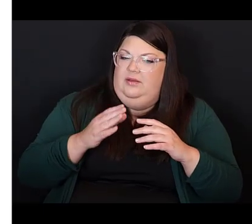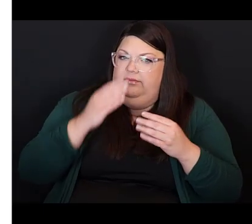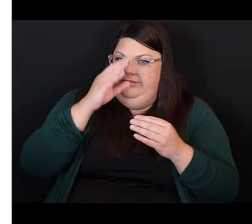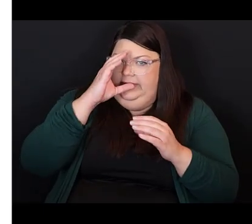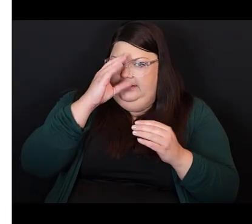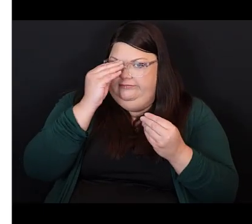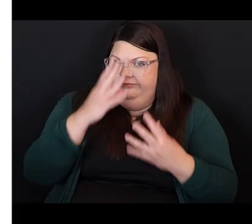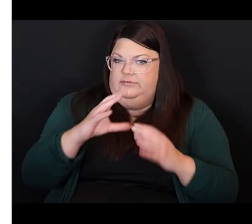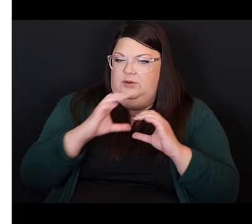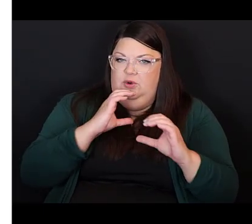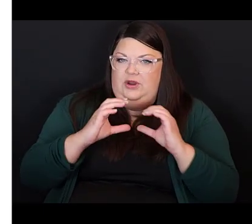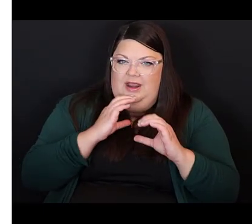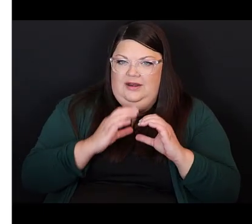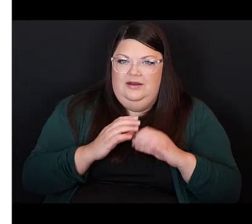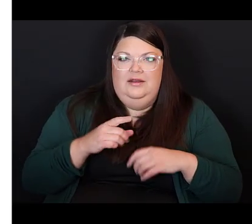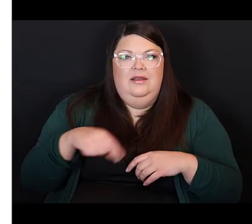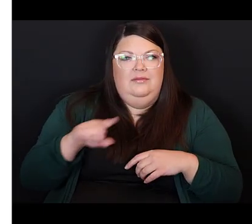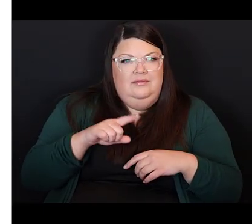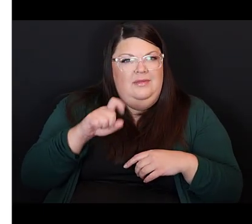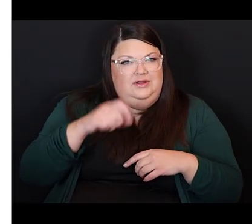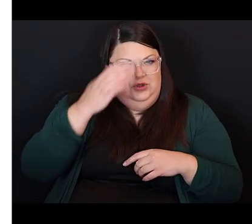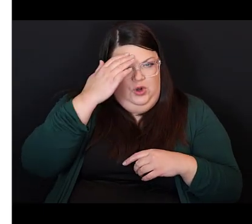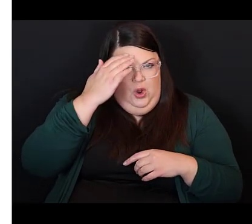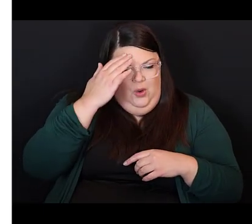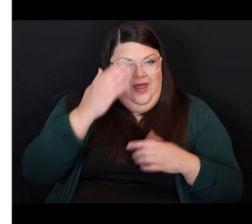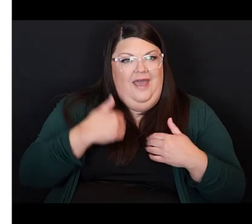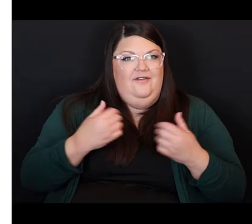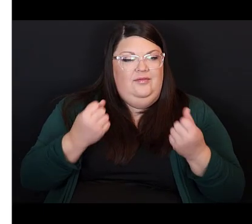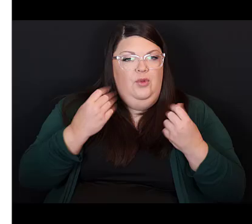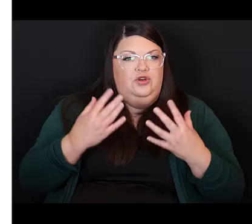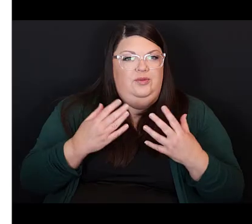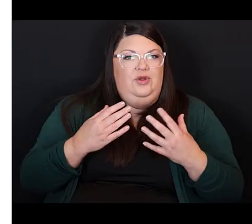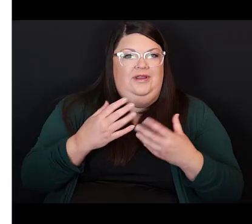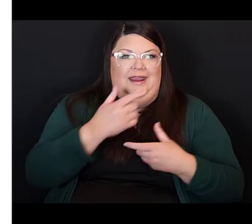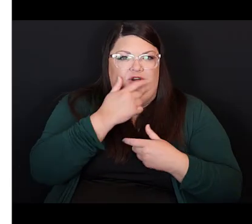understands that your project has multiple interested parties, such as the grantee